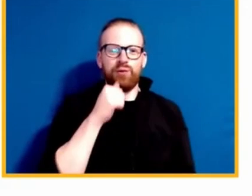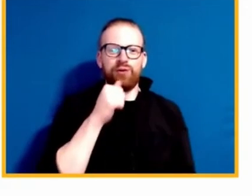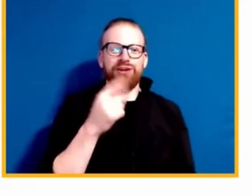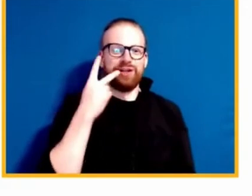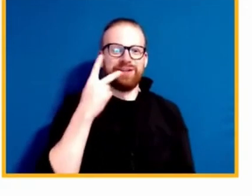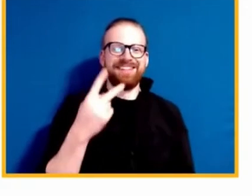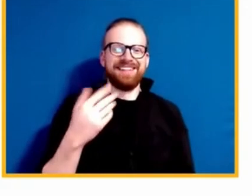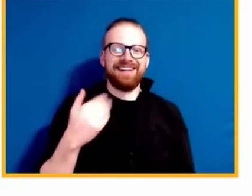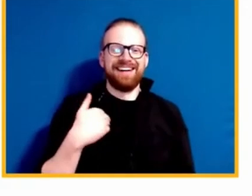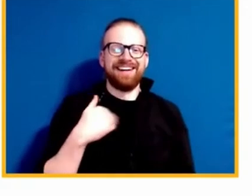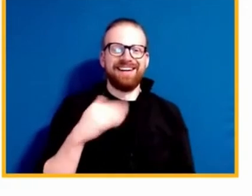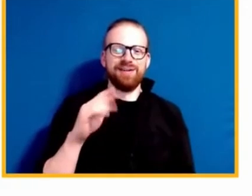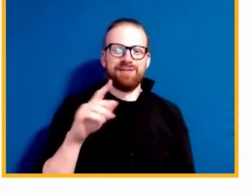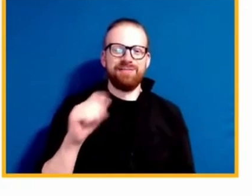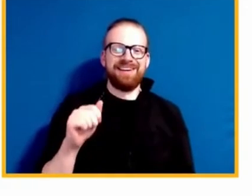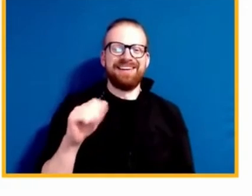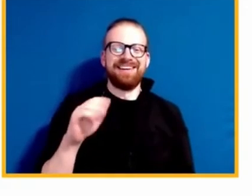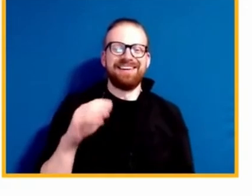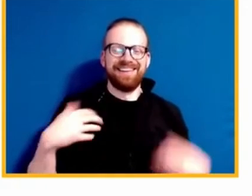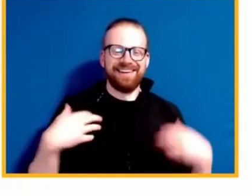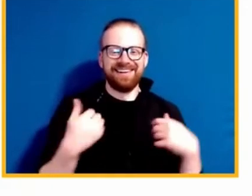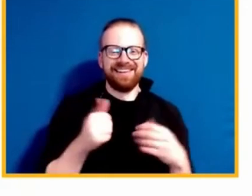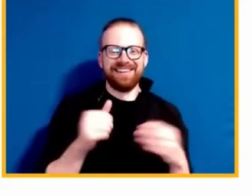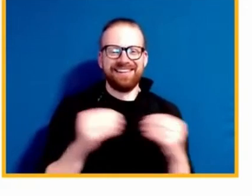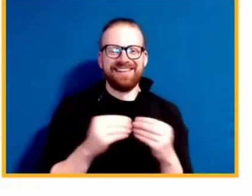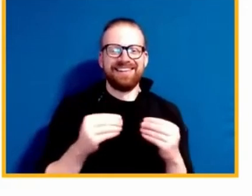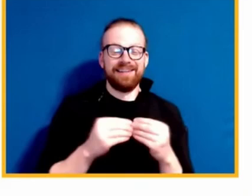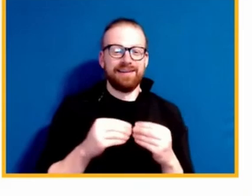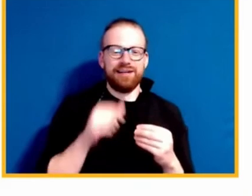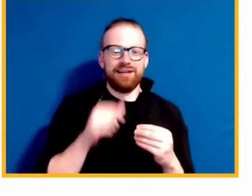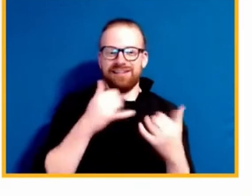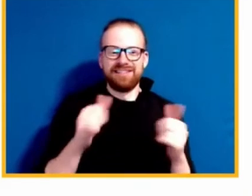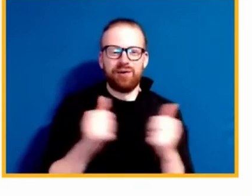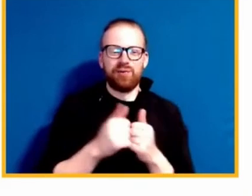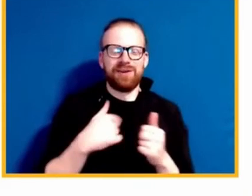to have Beta Monkey's camera feed anymore. I don't know if Beta's still with us at the moment.